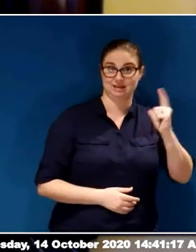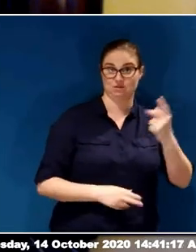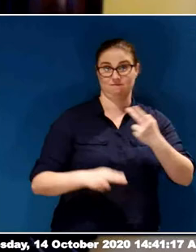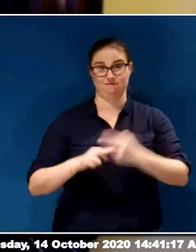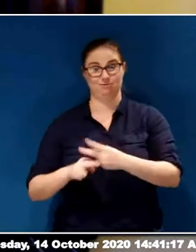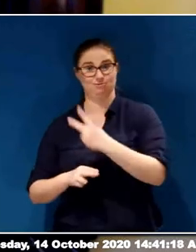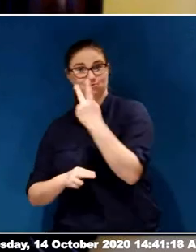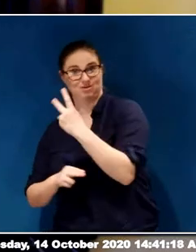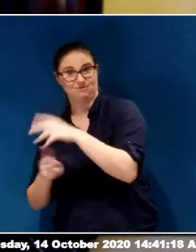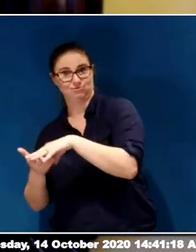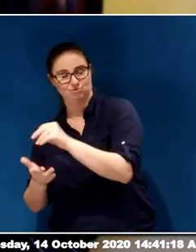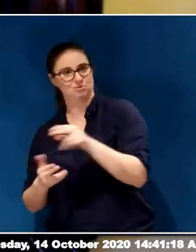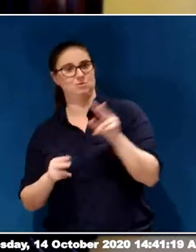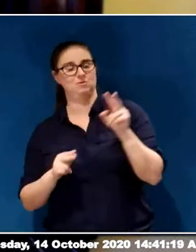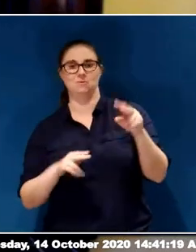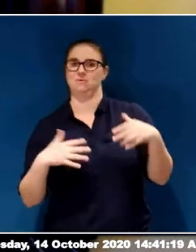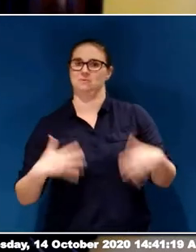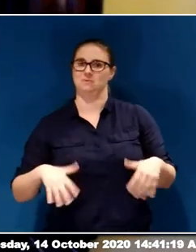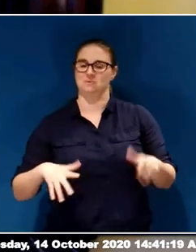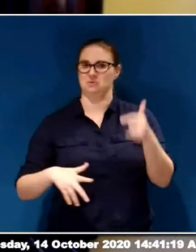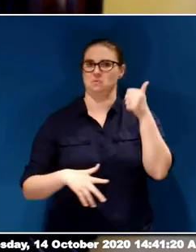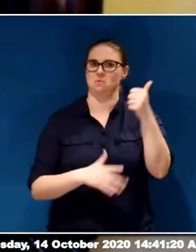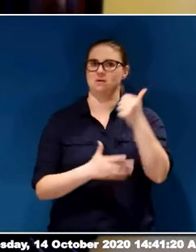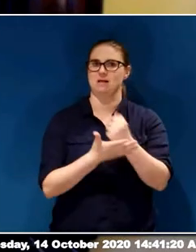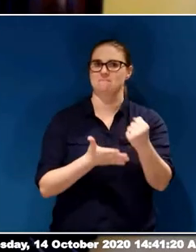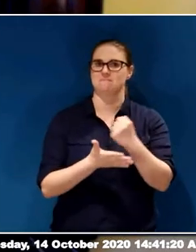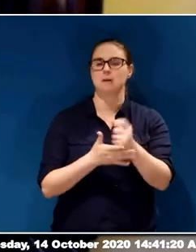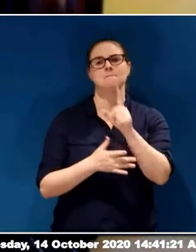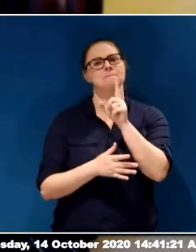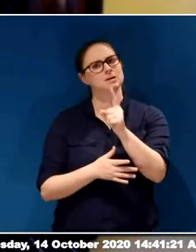But the United States does not have an educational system; they have different